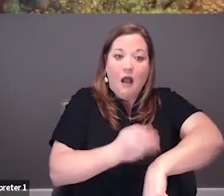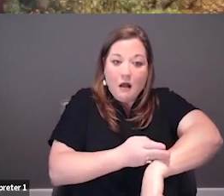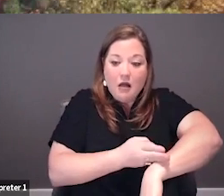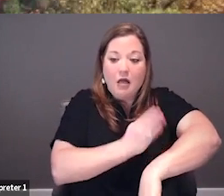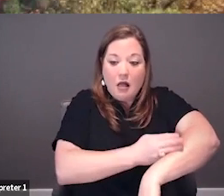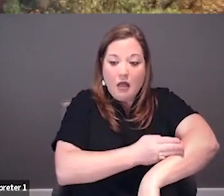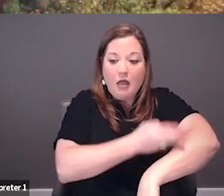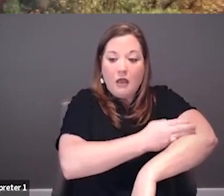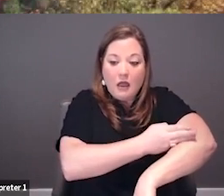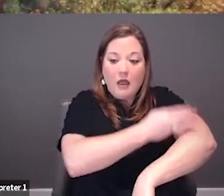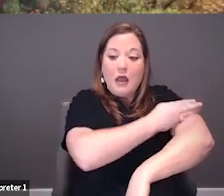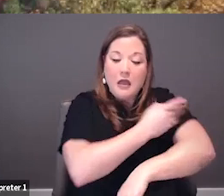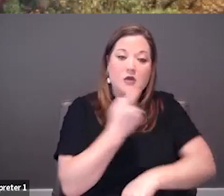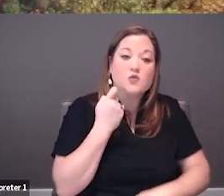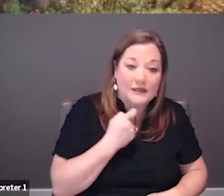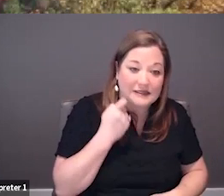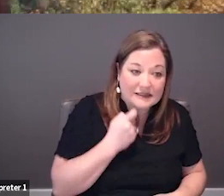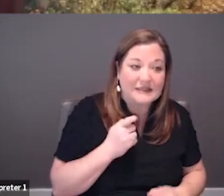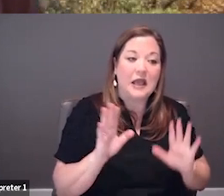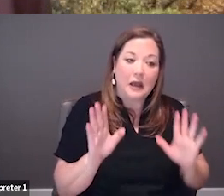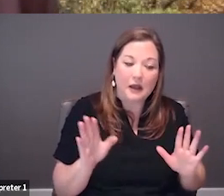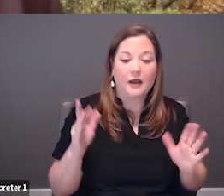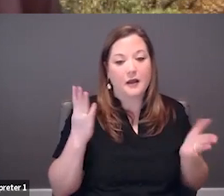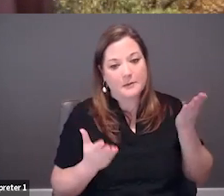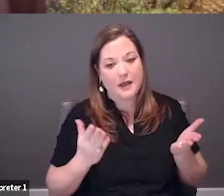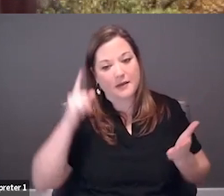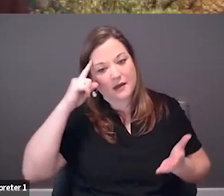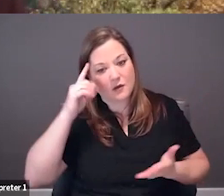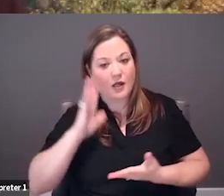I think it might be helpful to share my experiences so far.